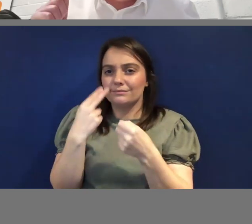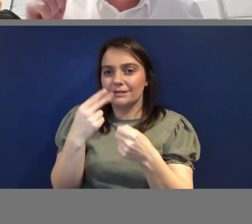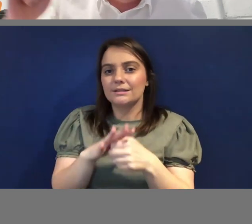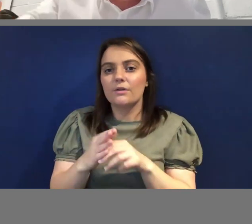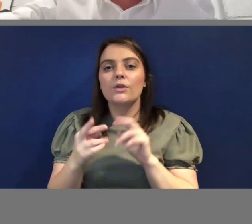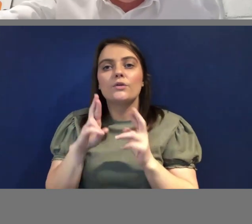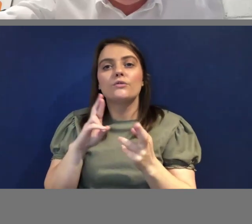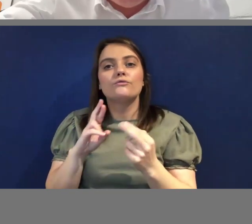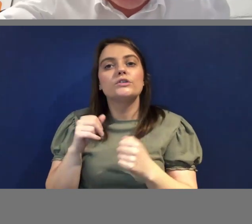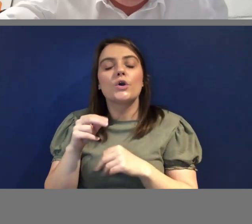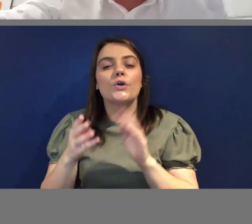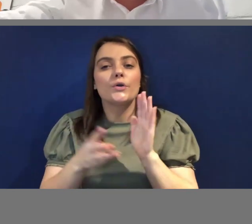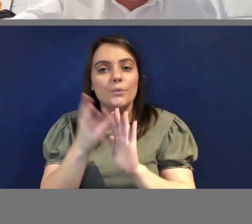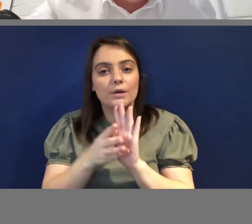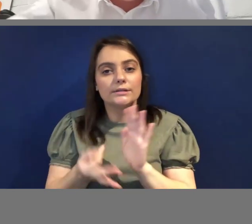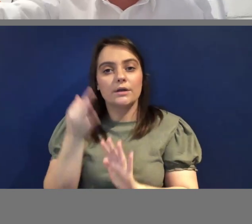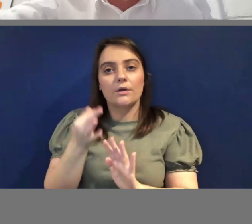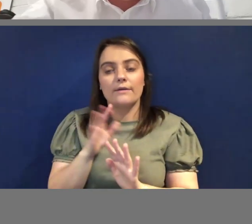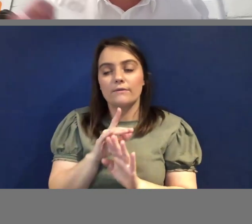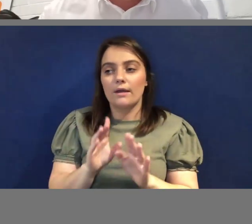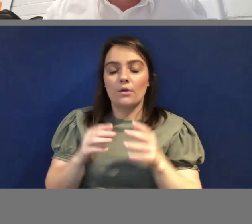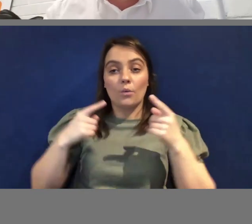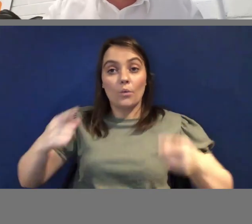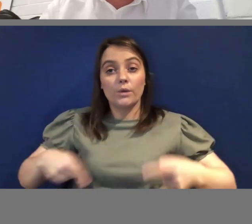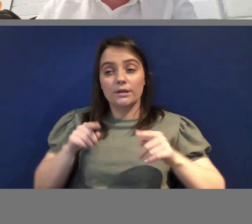wheelchair needs to stretch forward and there's a fear that they might fall out of their wheelchair